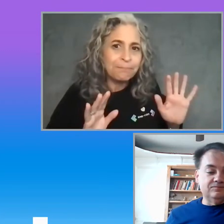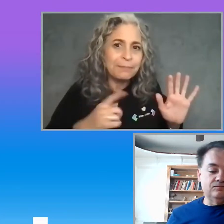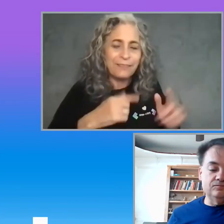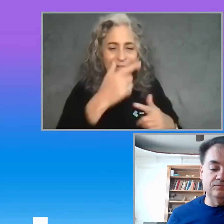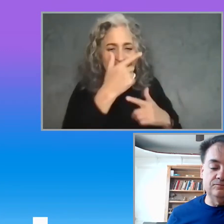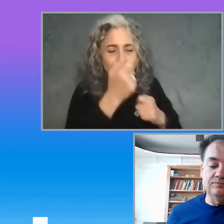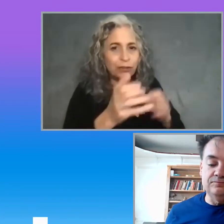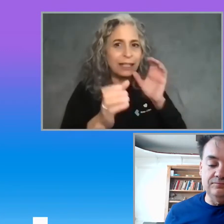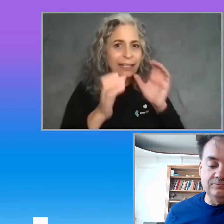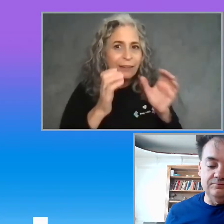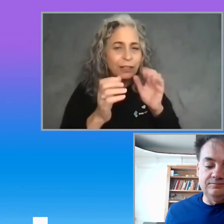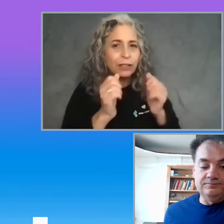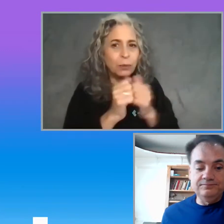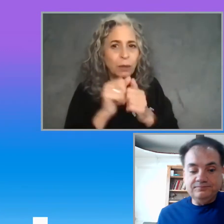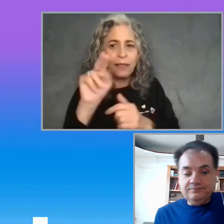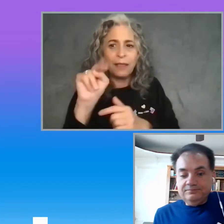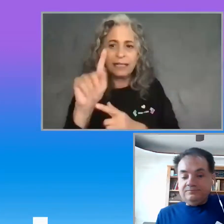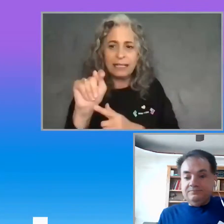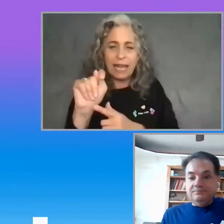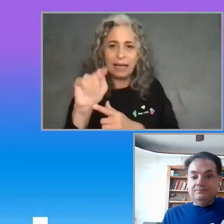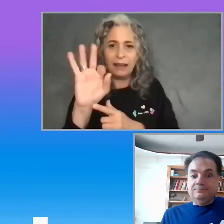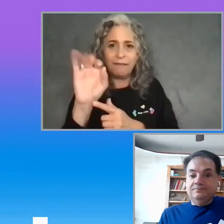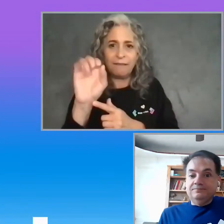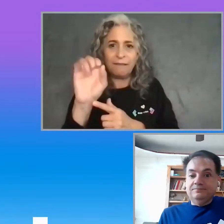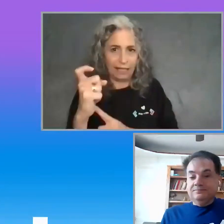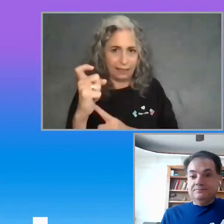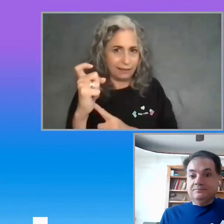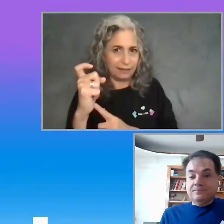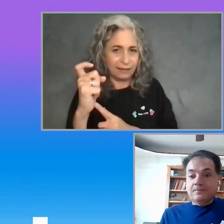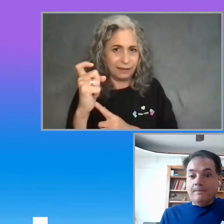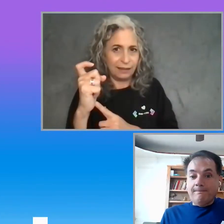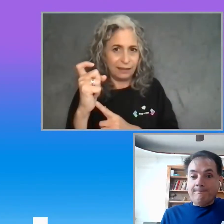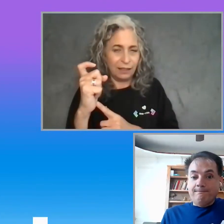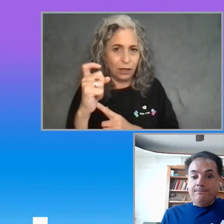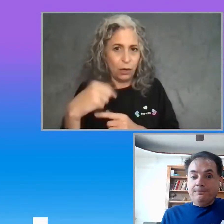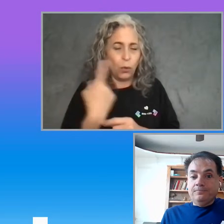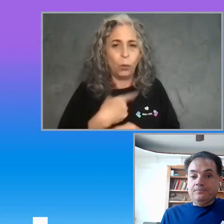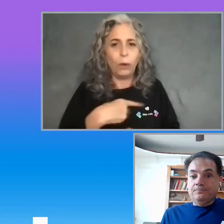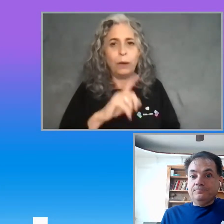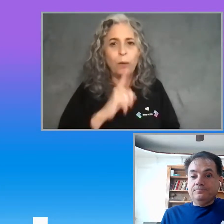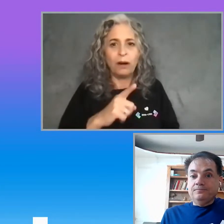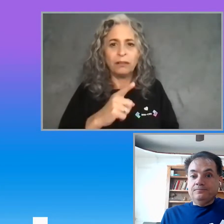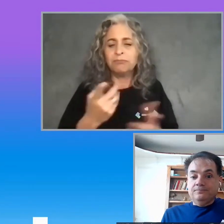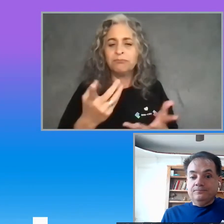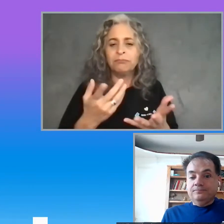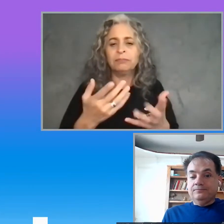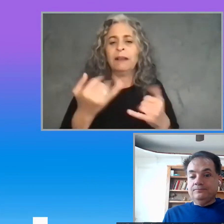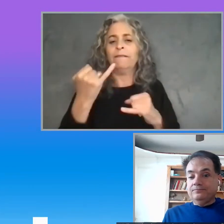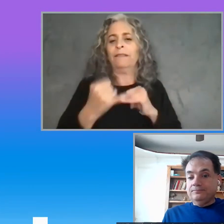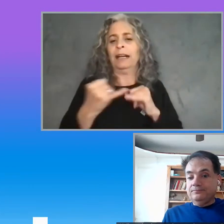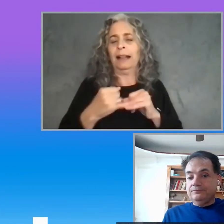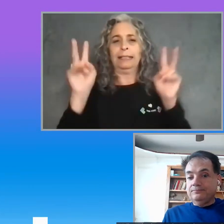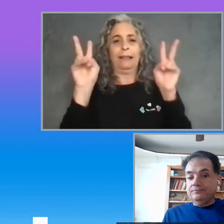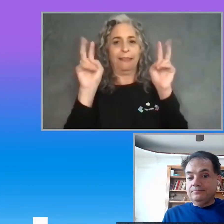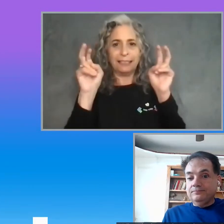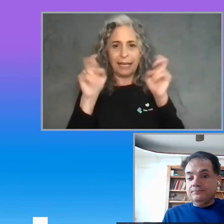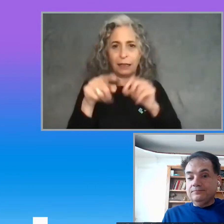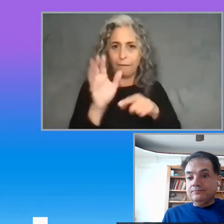interesting conversation with Netflix when we were, you know,